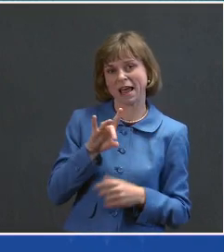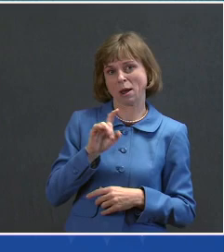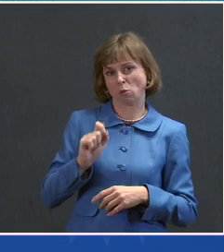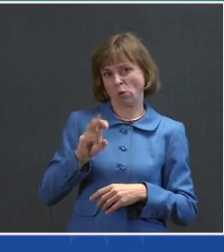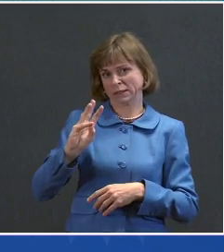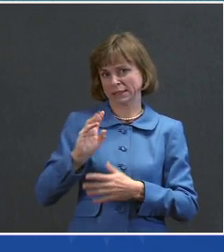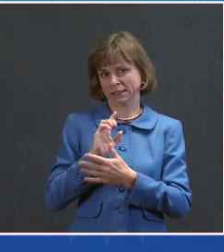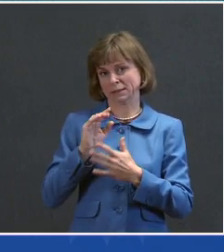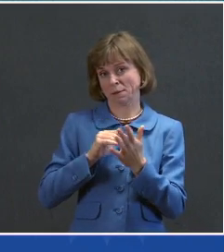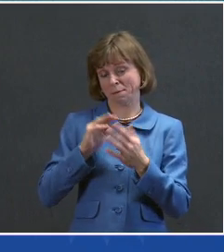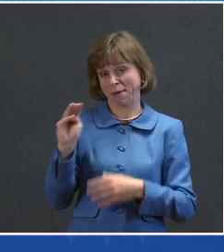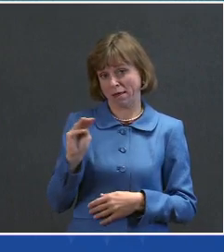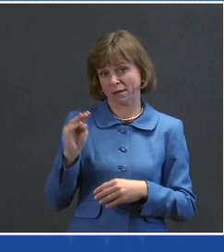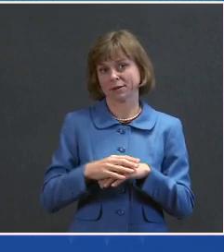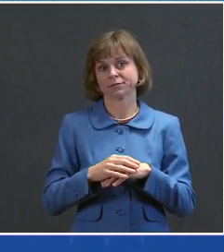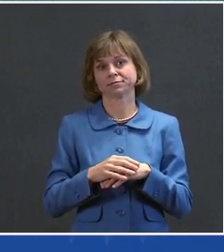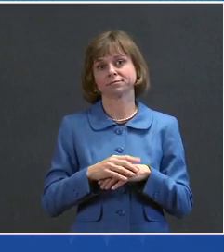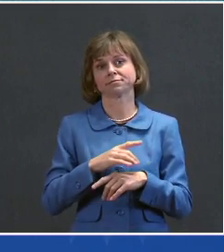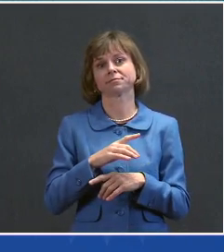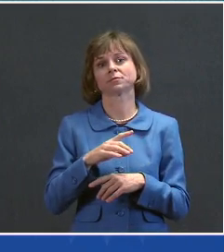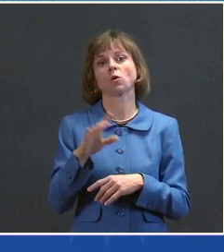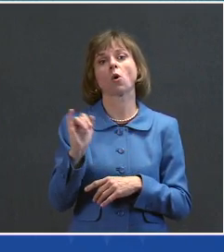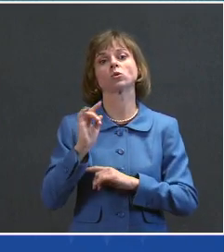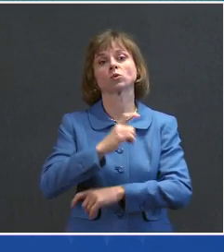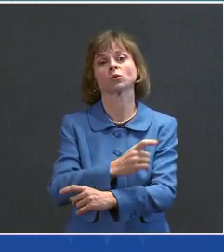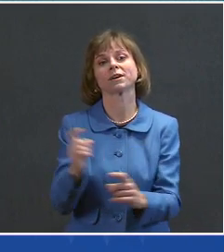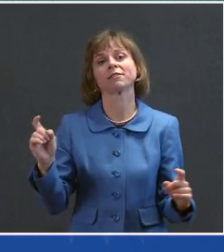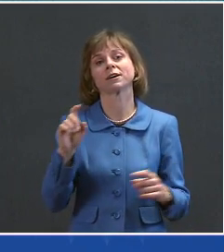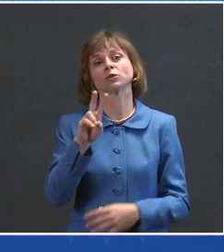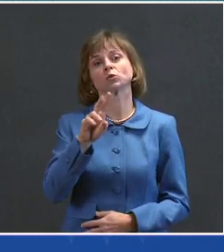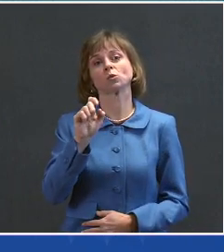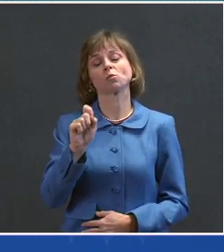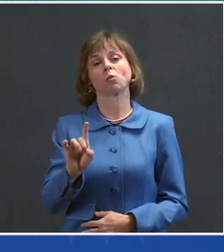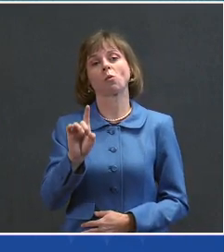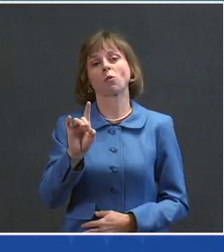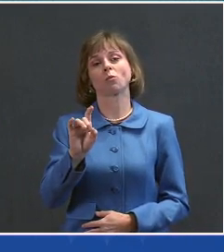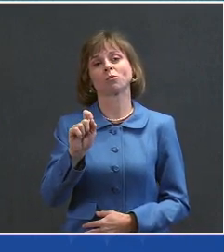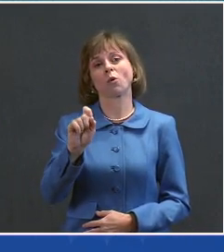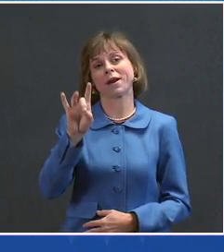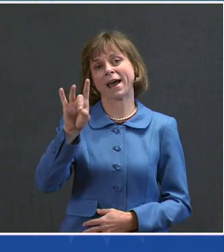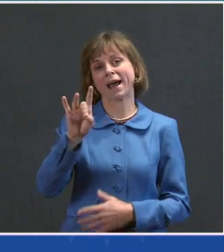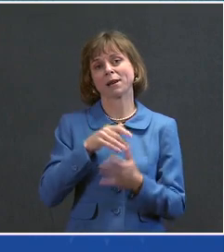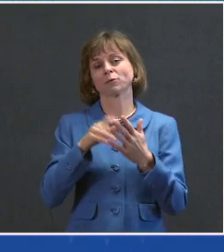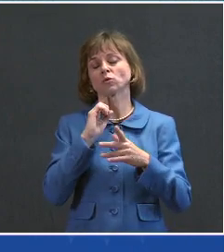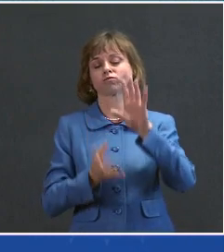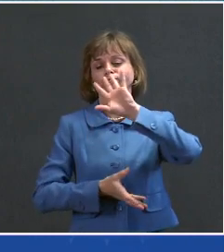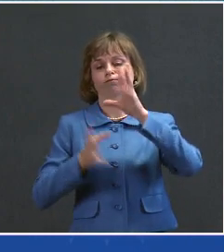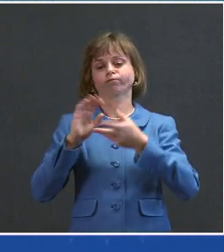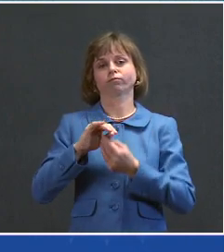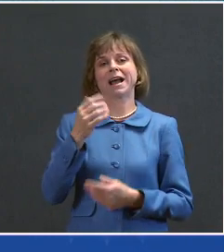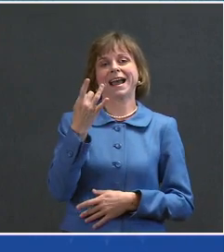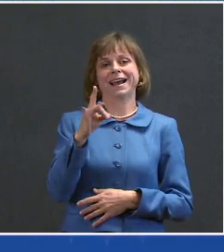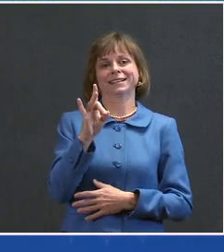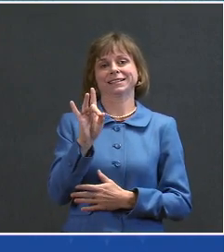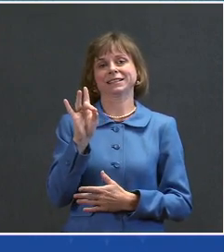2.8 million of the Johnson & Johnson vaccine this week, so they are receiving a total of 18 million doses.